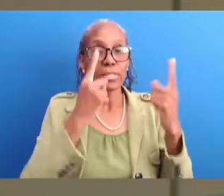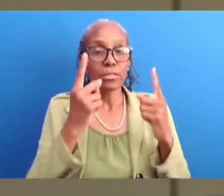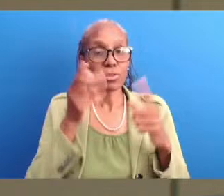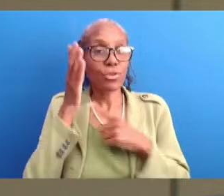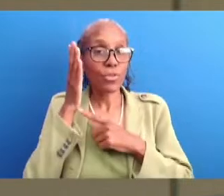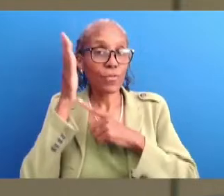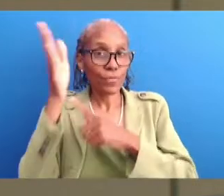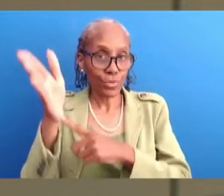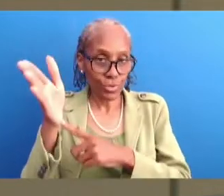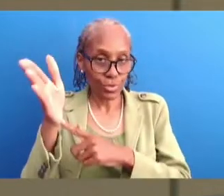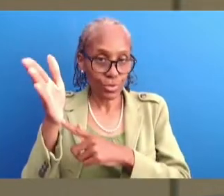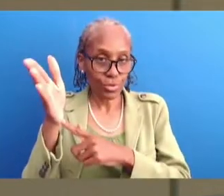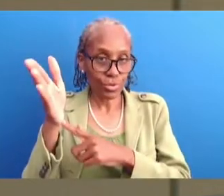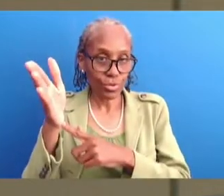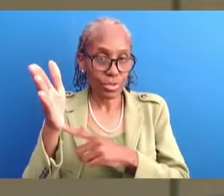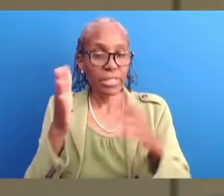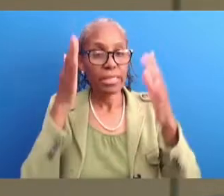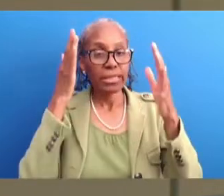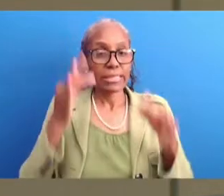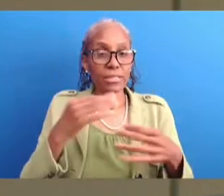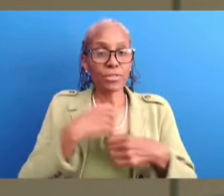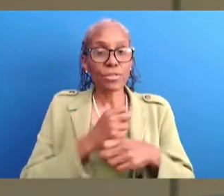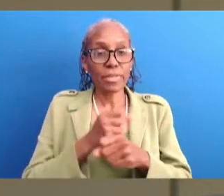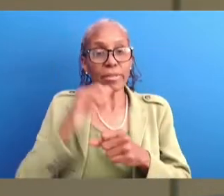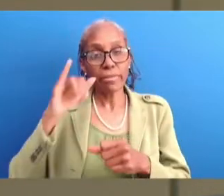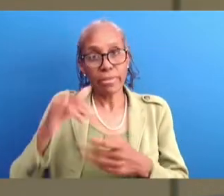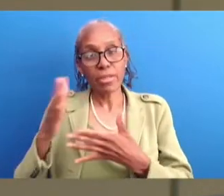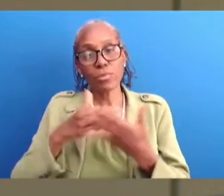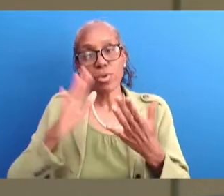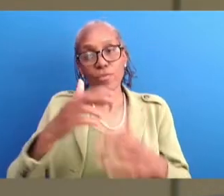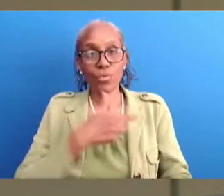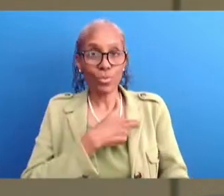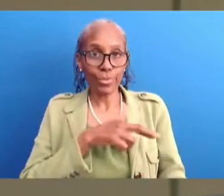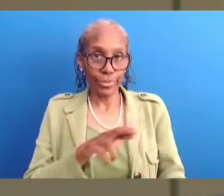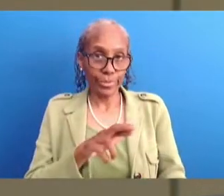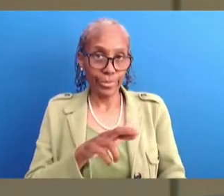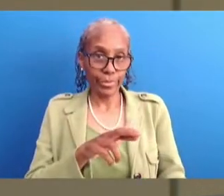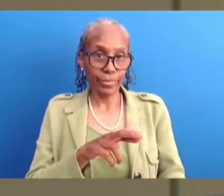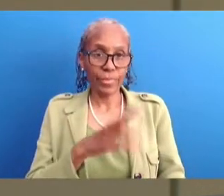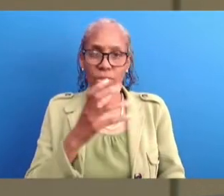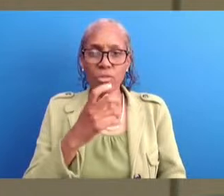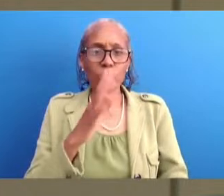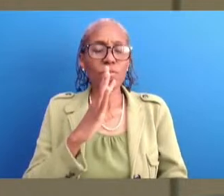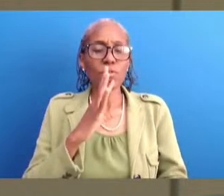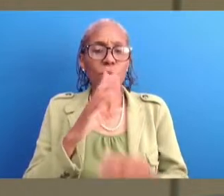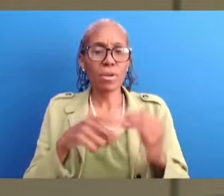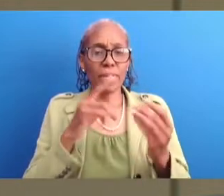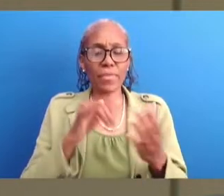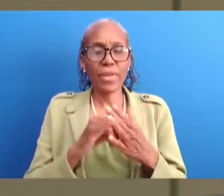ABOUT HOW IMPORTANT IT IS TO CONSIDER THE FUTURE. AND THE DECISION MAKING.